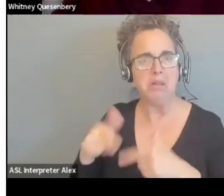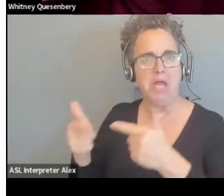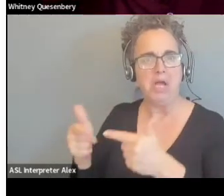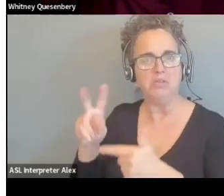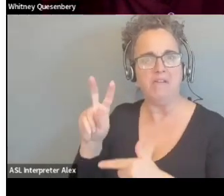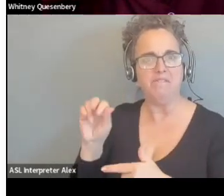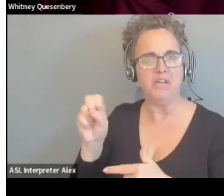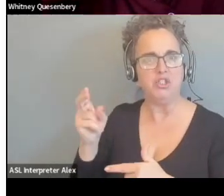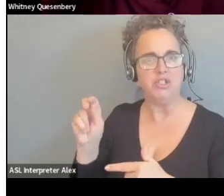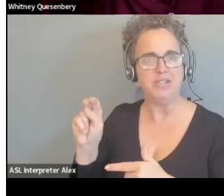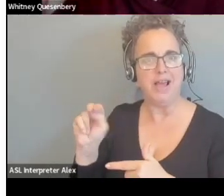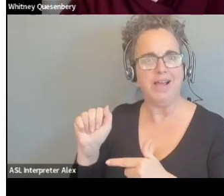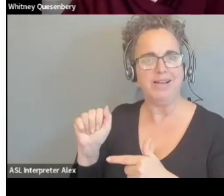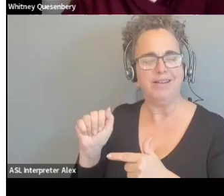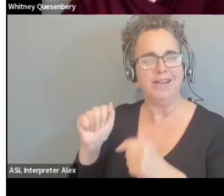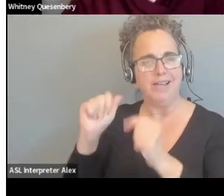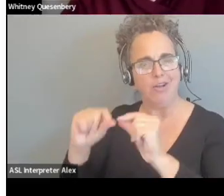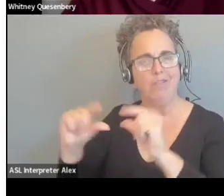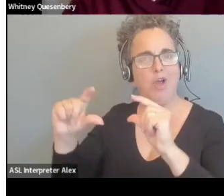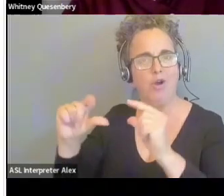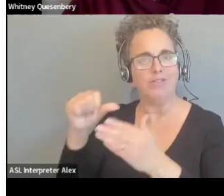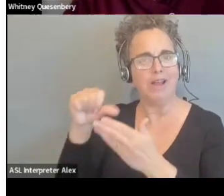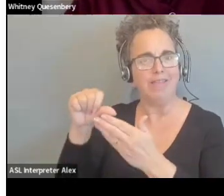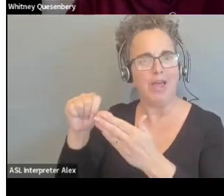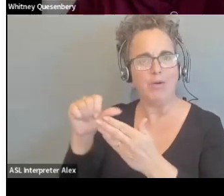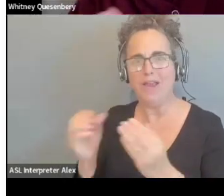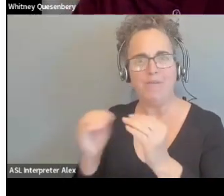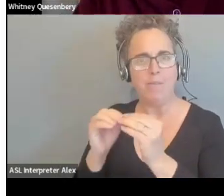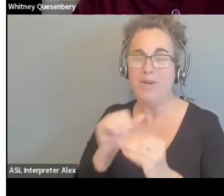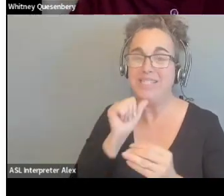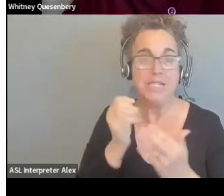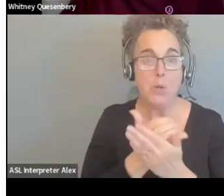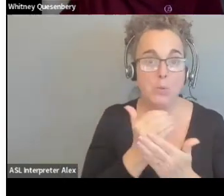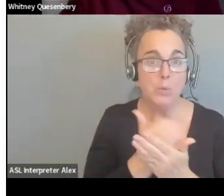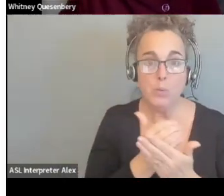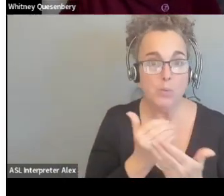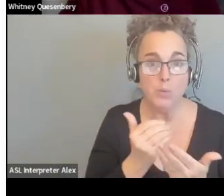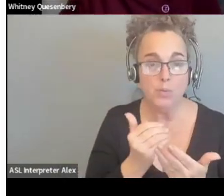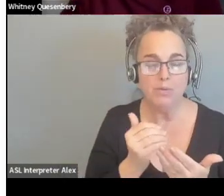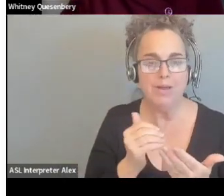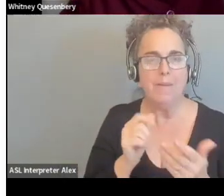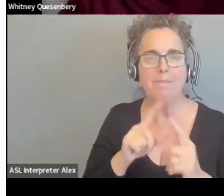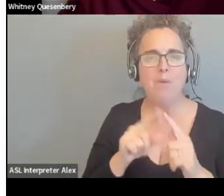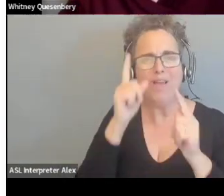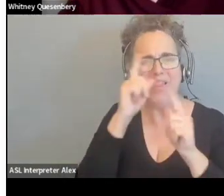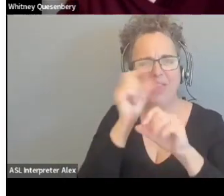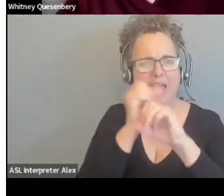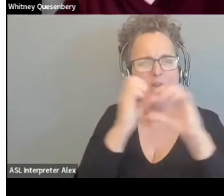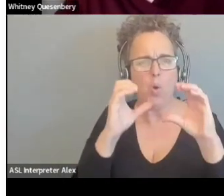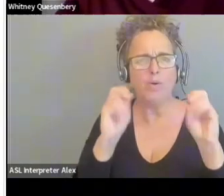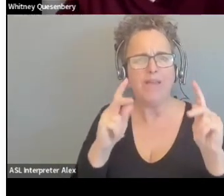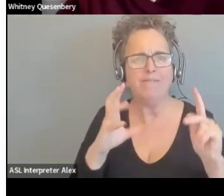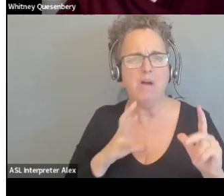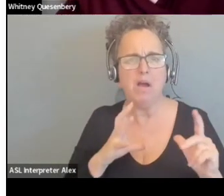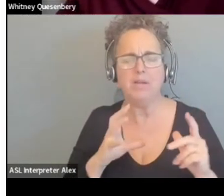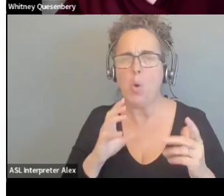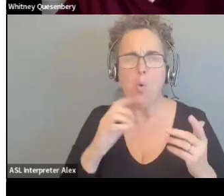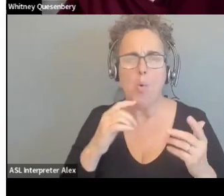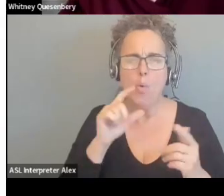And so now we can think, oh, this isn't a new feature. This is just making sure that we've thought about what it looks like at 200%, at 250%